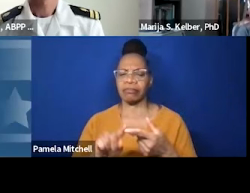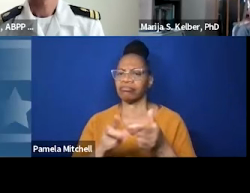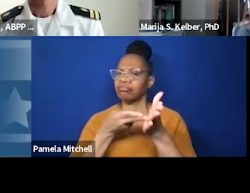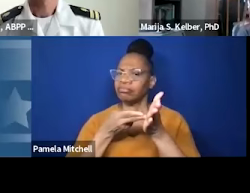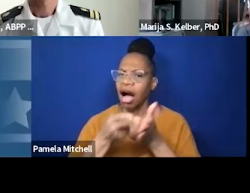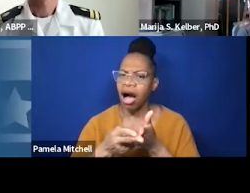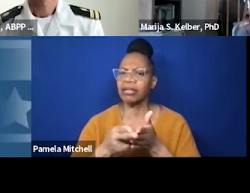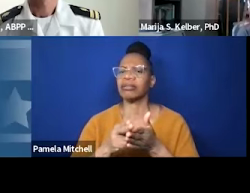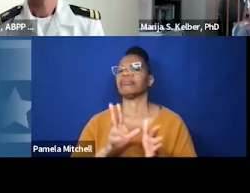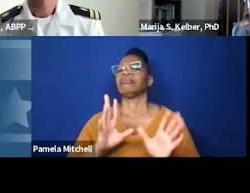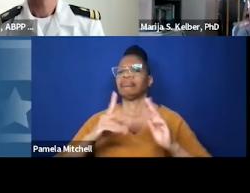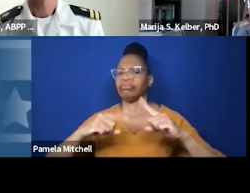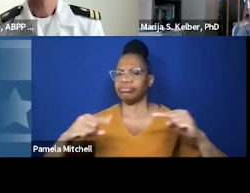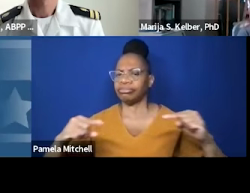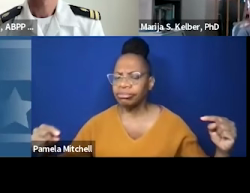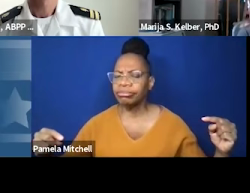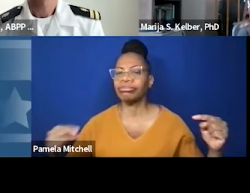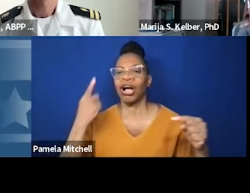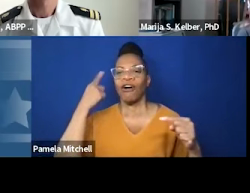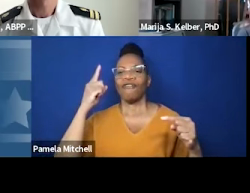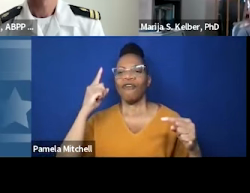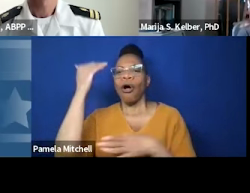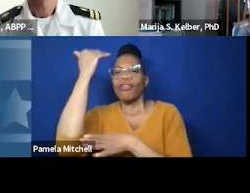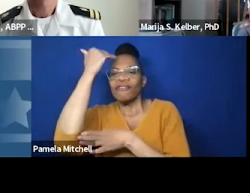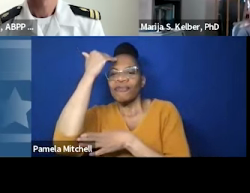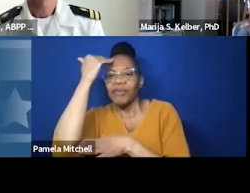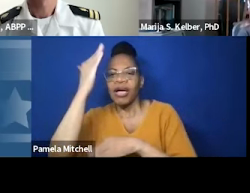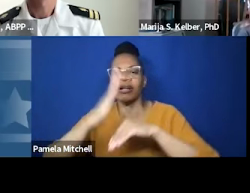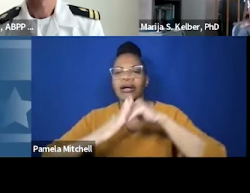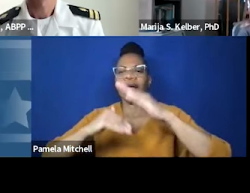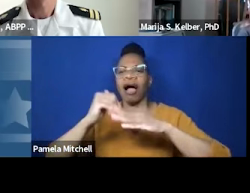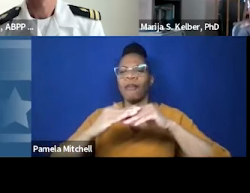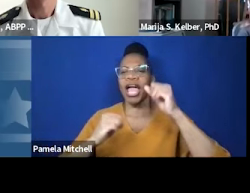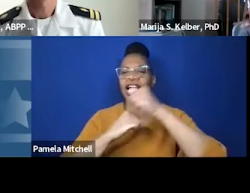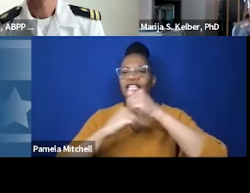pride of service, familiarity and comfort with structure and hierarchy.